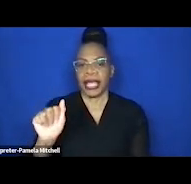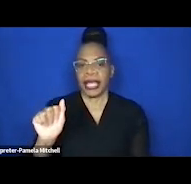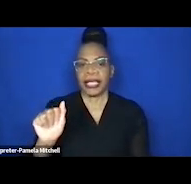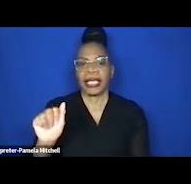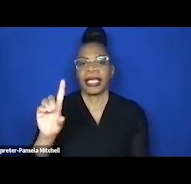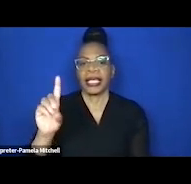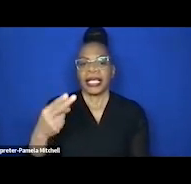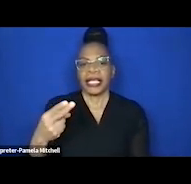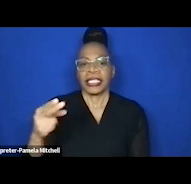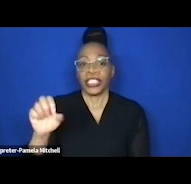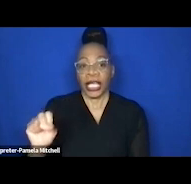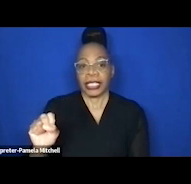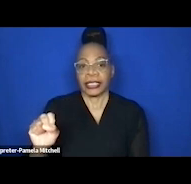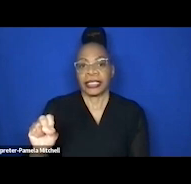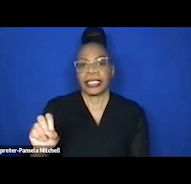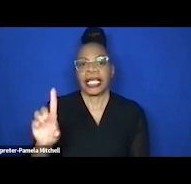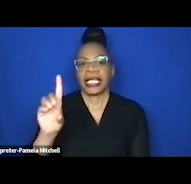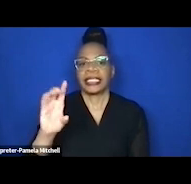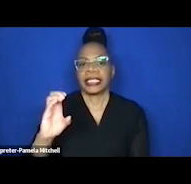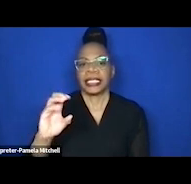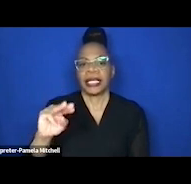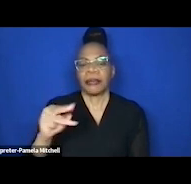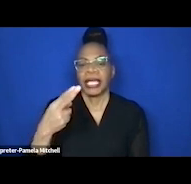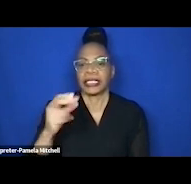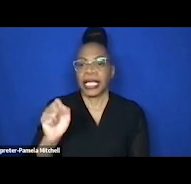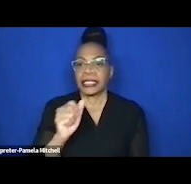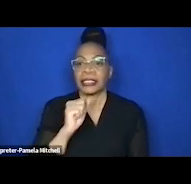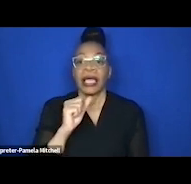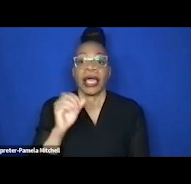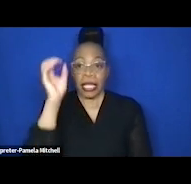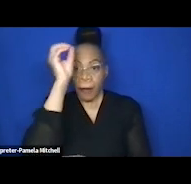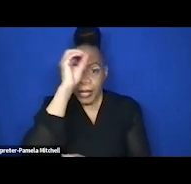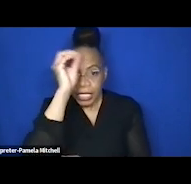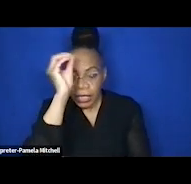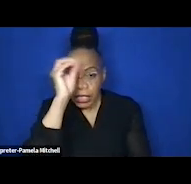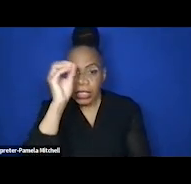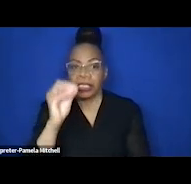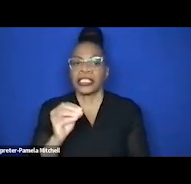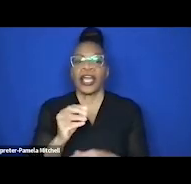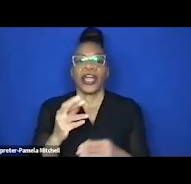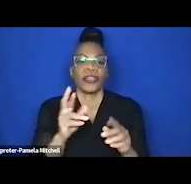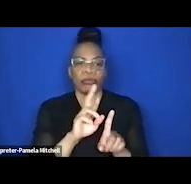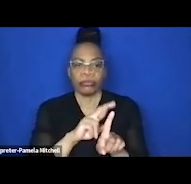do not necessarily reflect the views or policies of these agencies. The training should not be considered substitutes